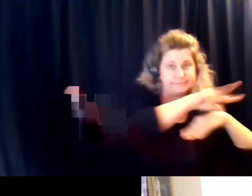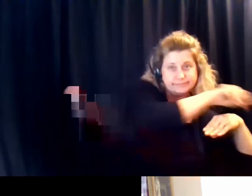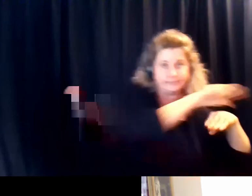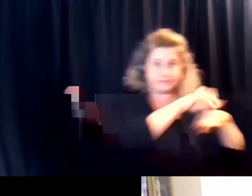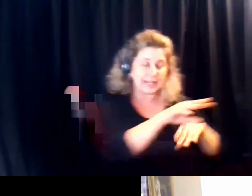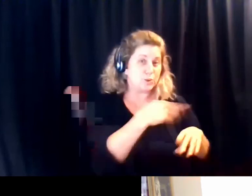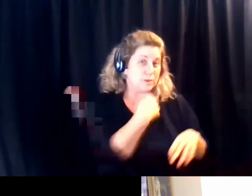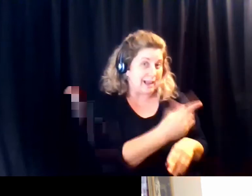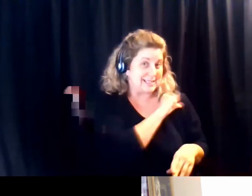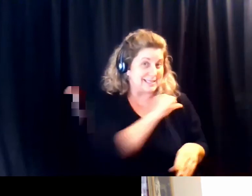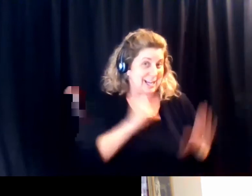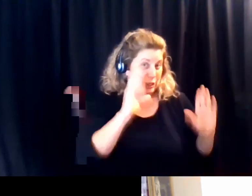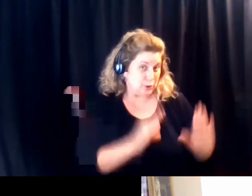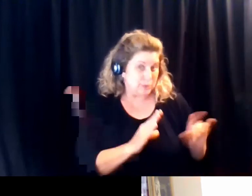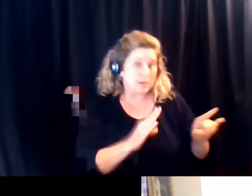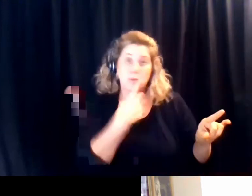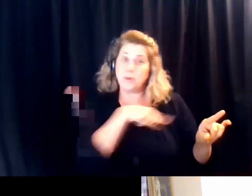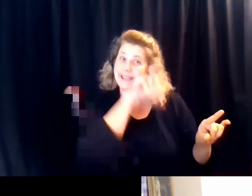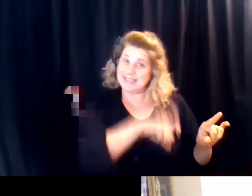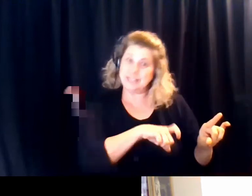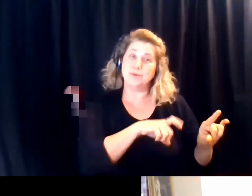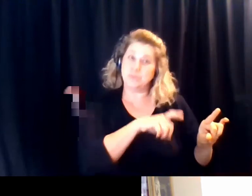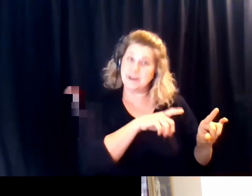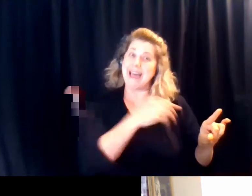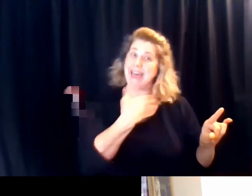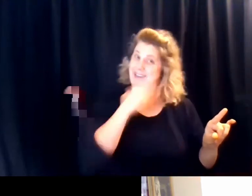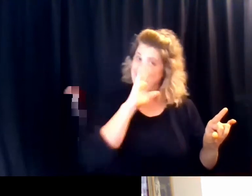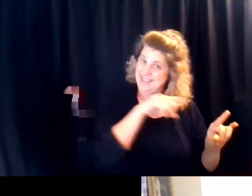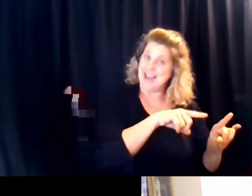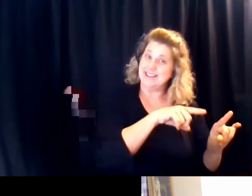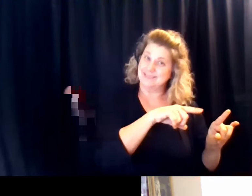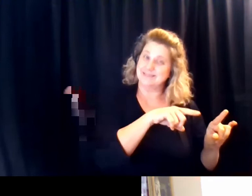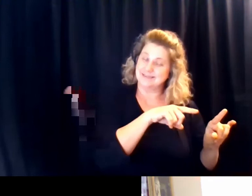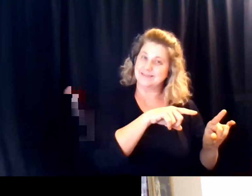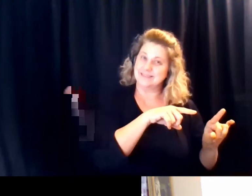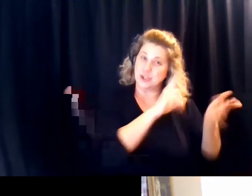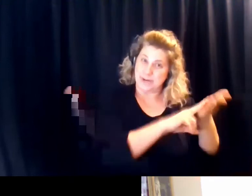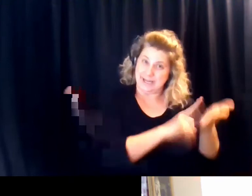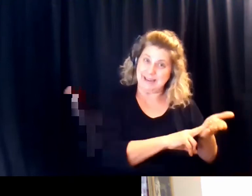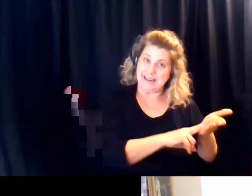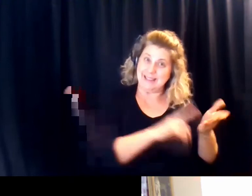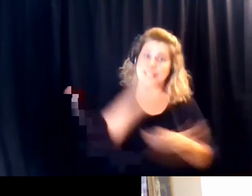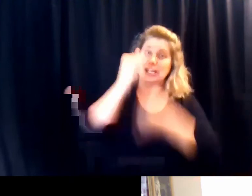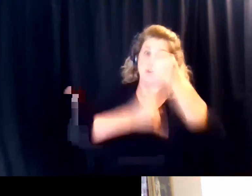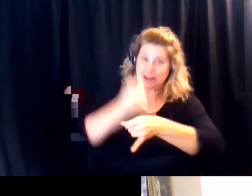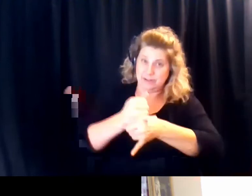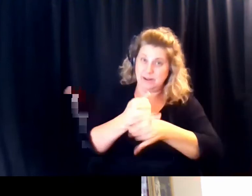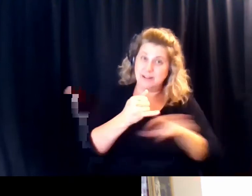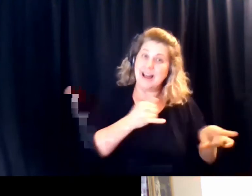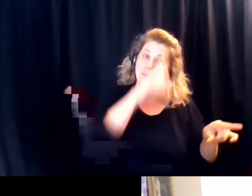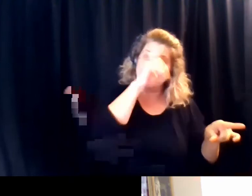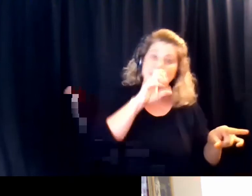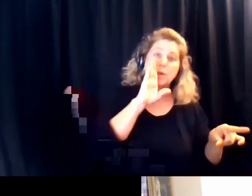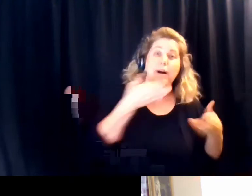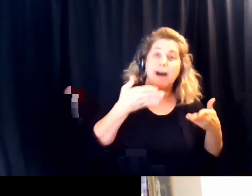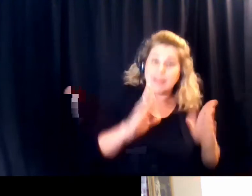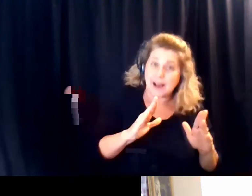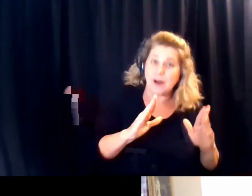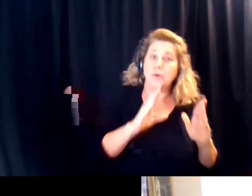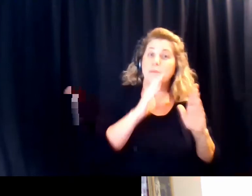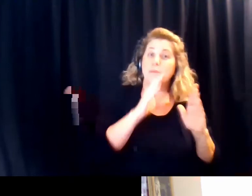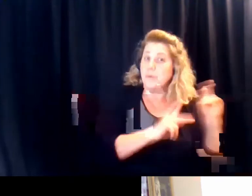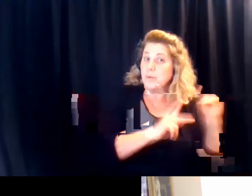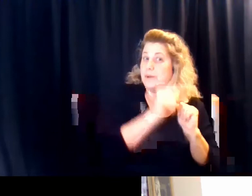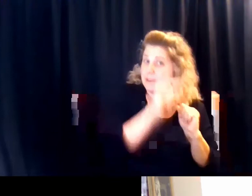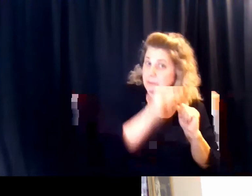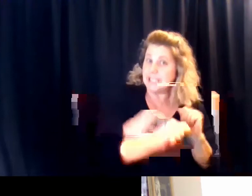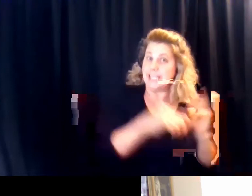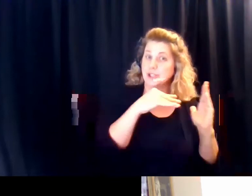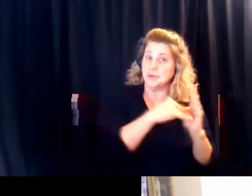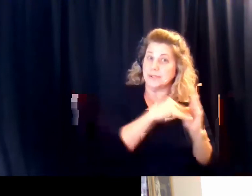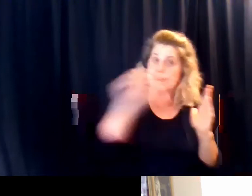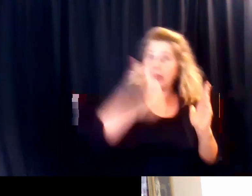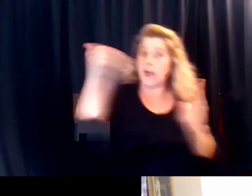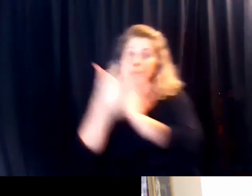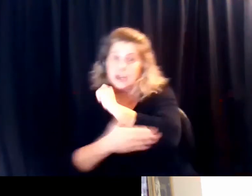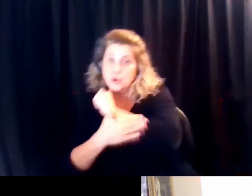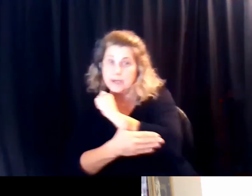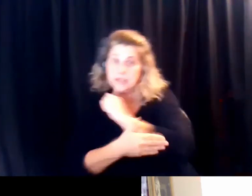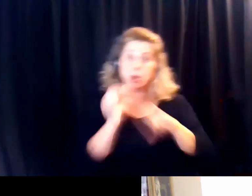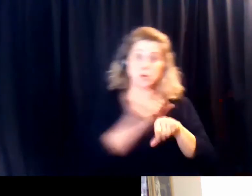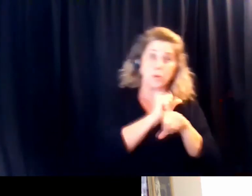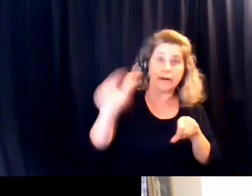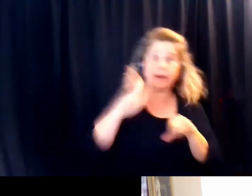Judith Heumann: 175 or so obligate themselves to developing and implementing legislation to end discrimination in these various articles so we